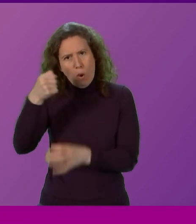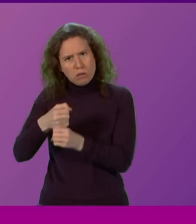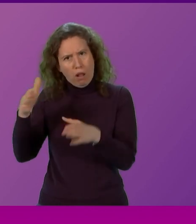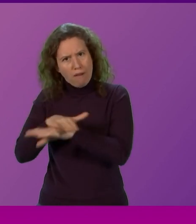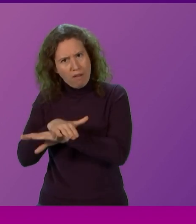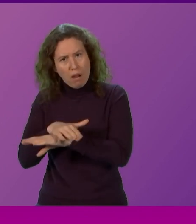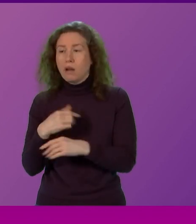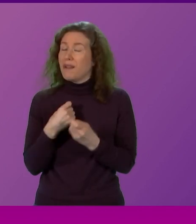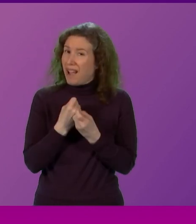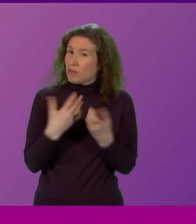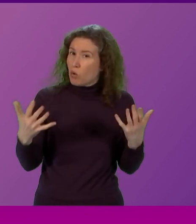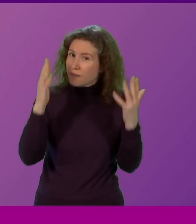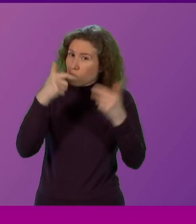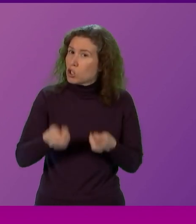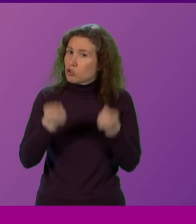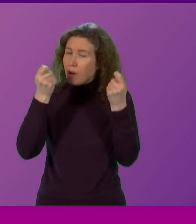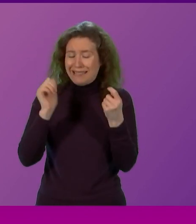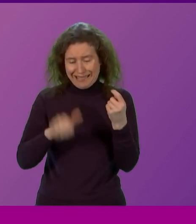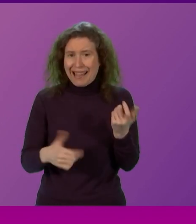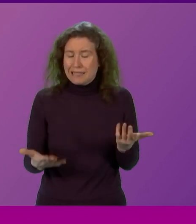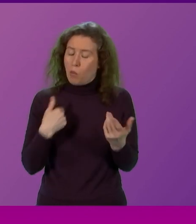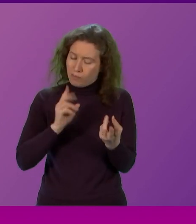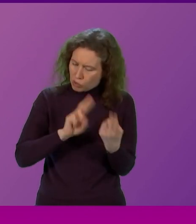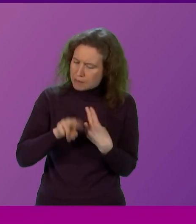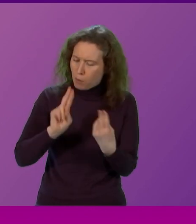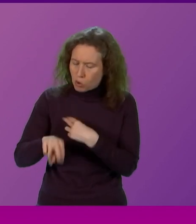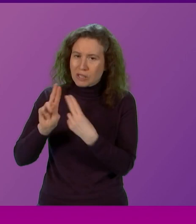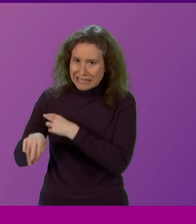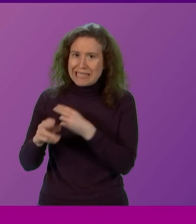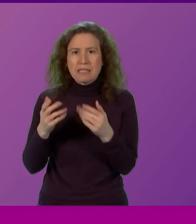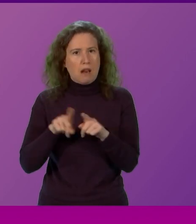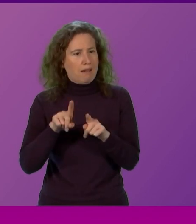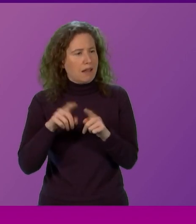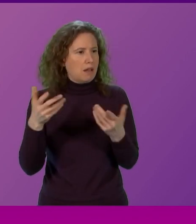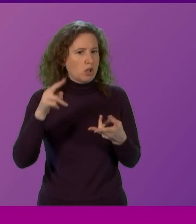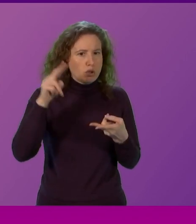A range of concerns have already been responded to in order to reduce costs.